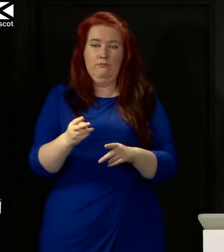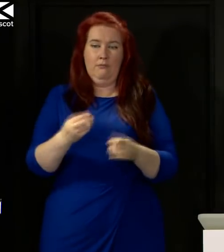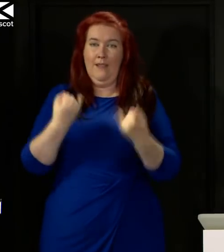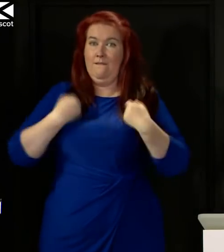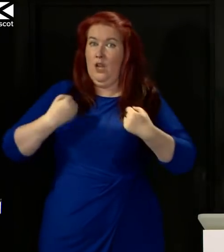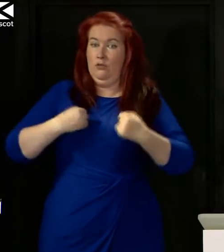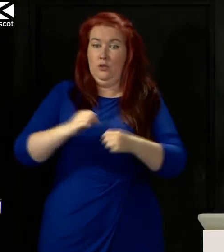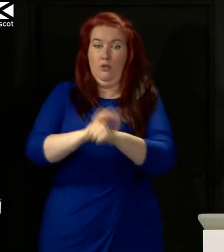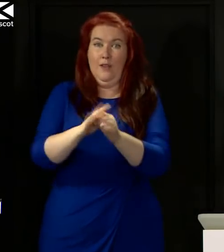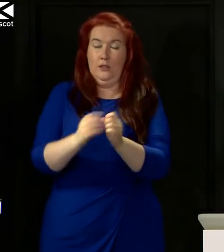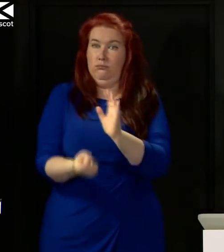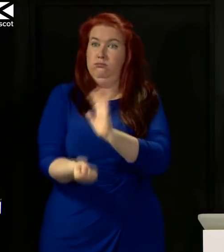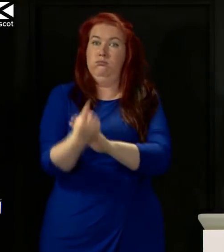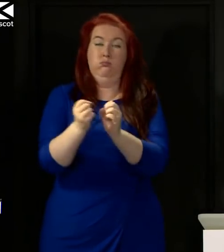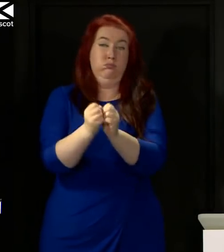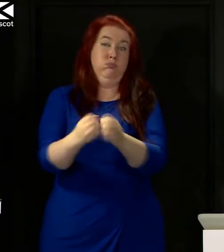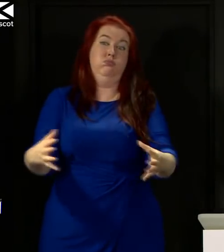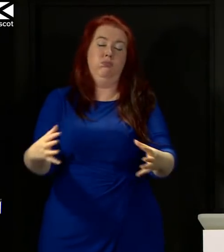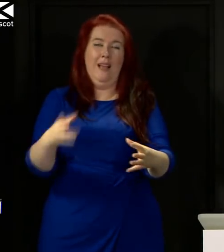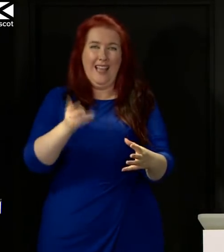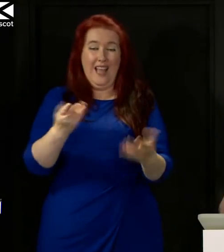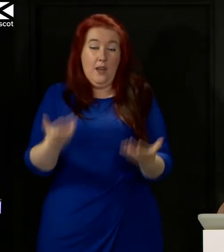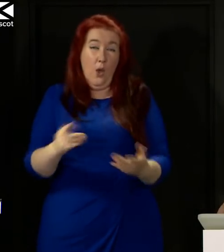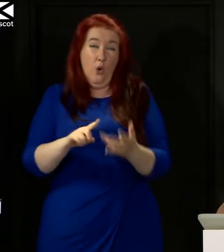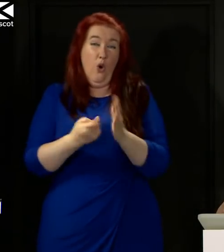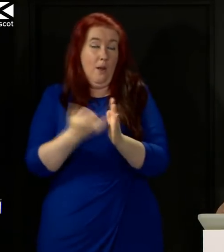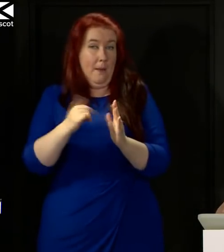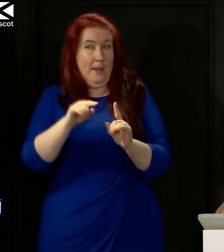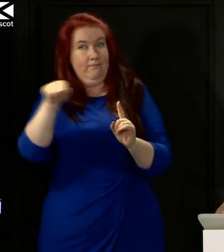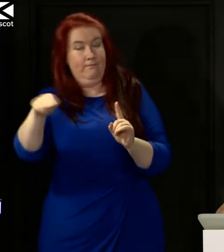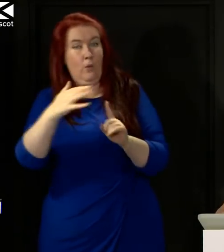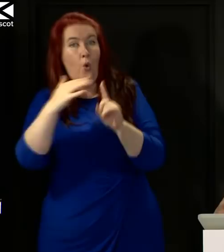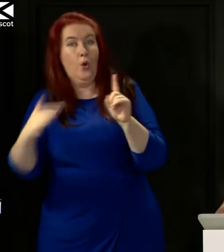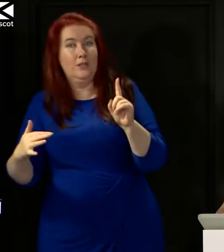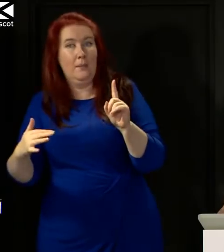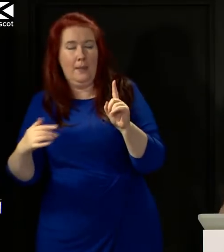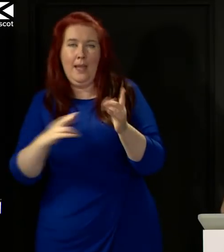now or more likely into the autumn, we have the capacity in the NHS to deal with that.